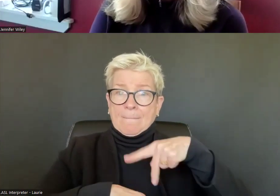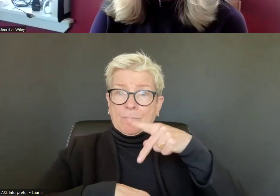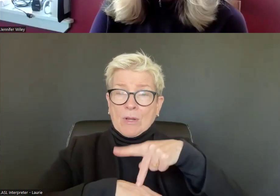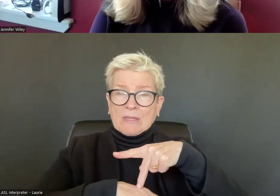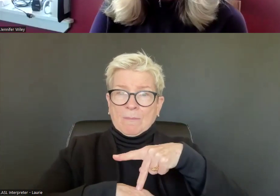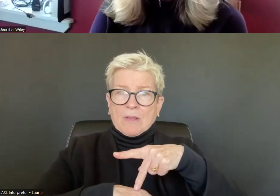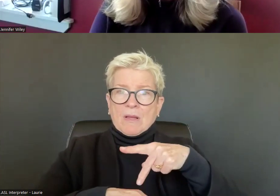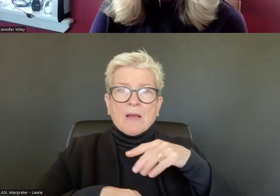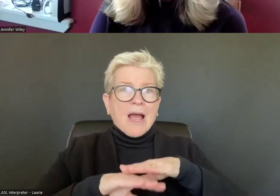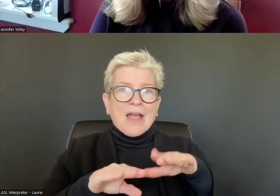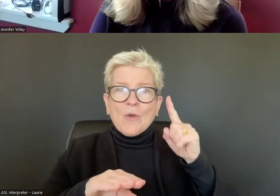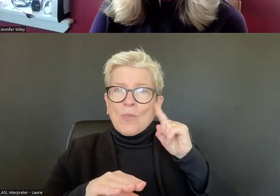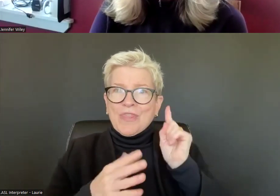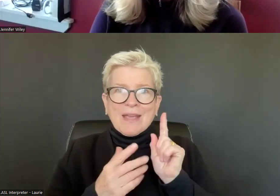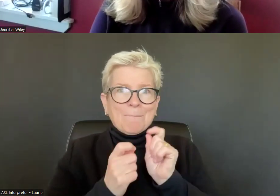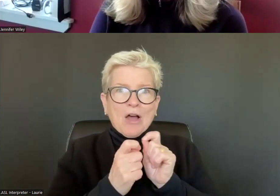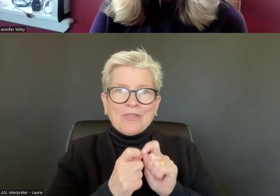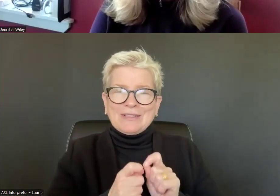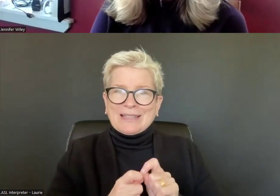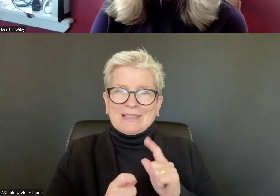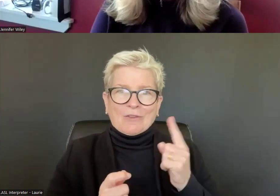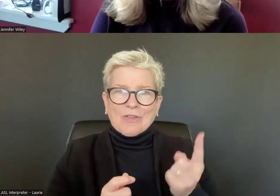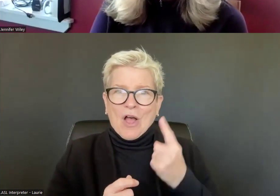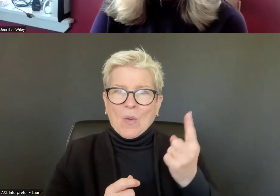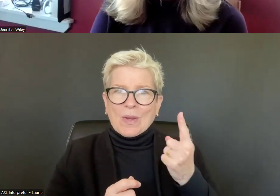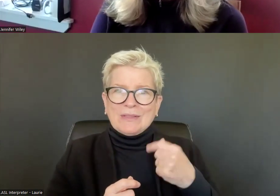about all those things and so that's why it's important to have a team you know,